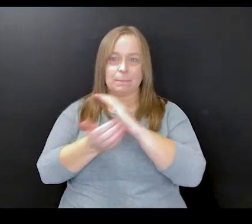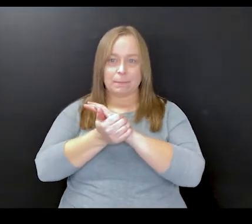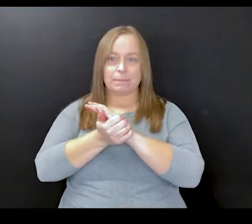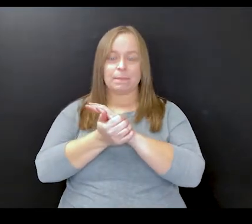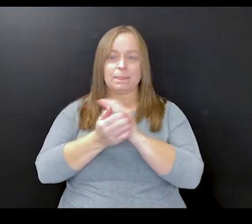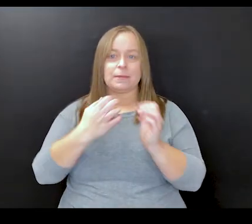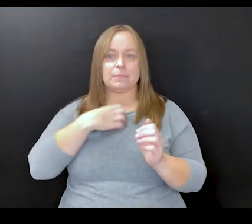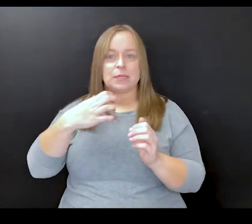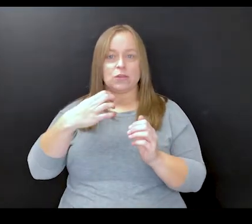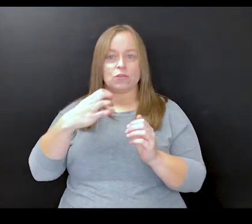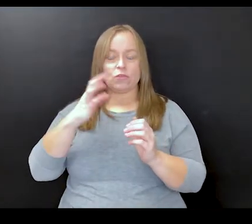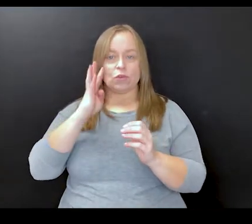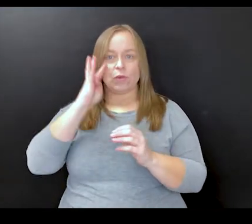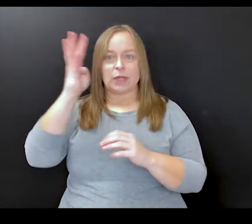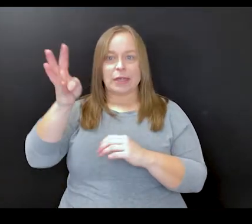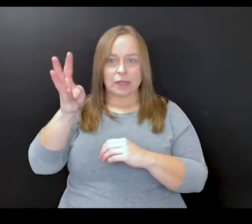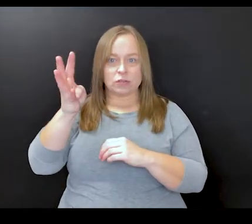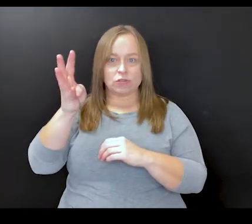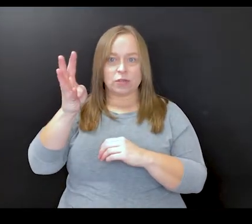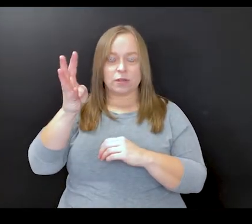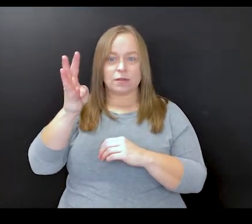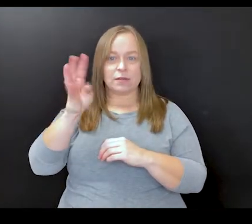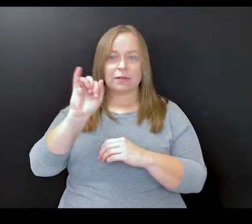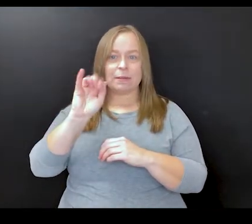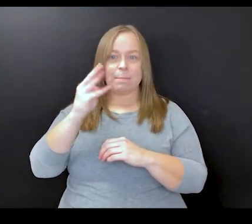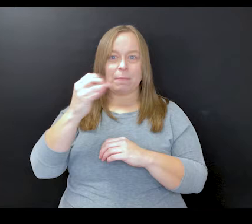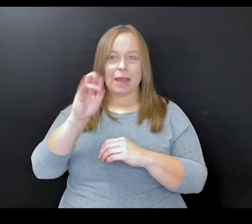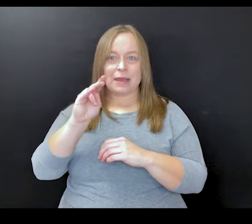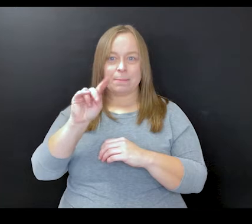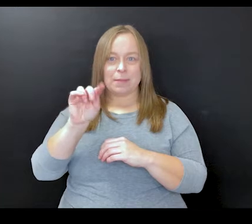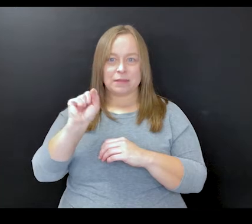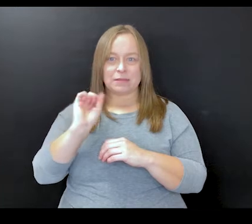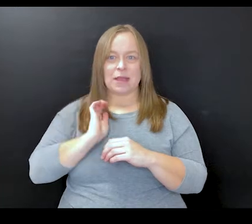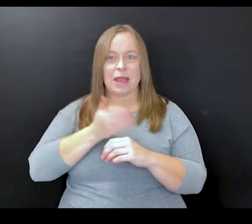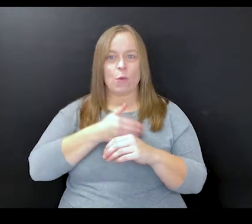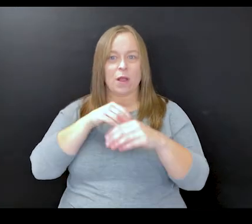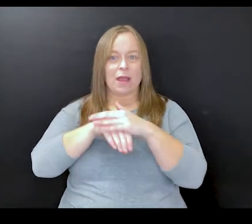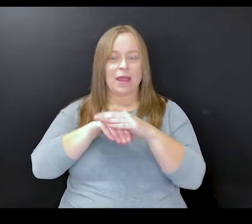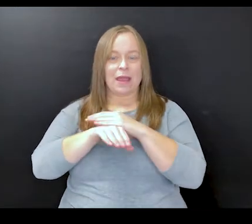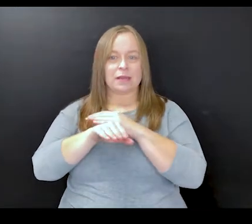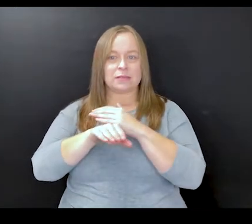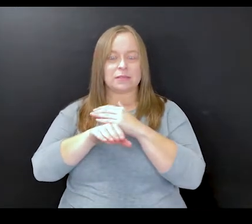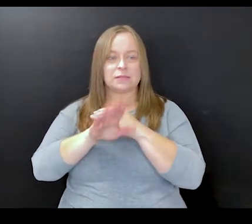regarding the creation of impediments to our accessing our clients